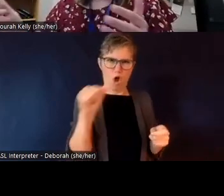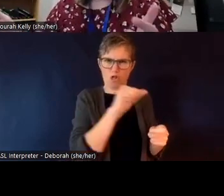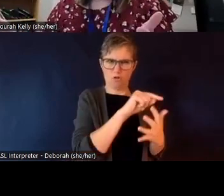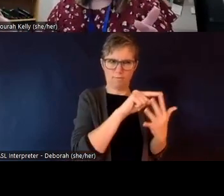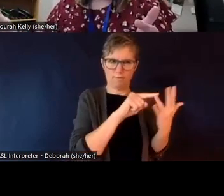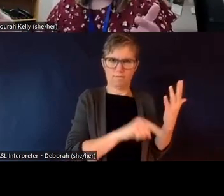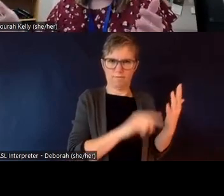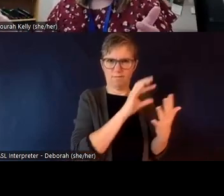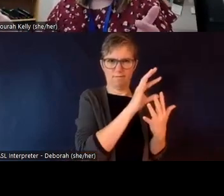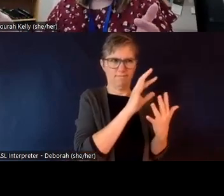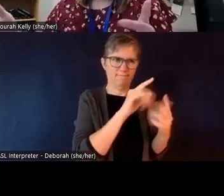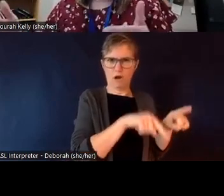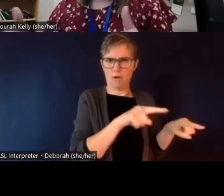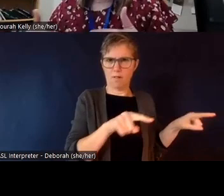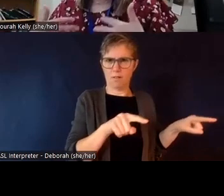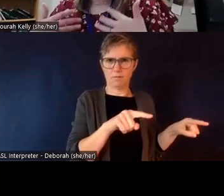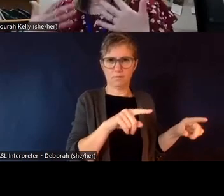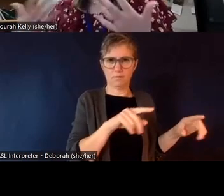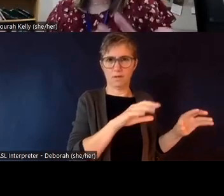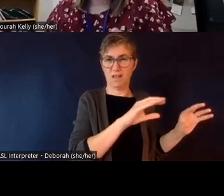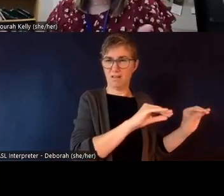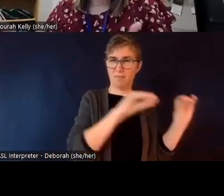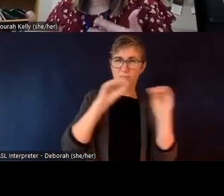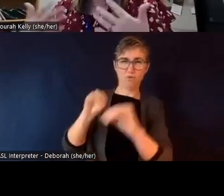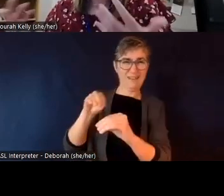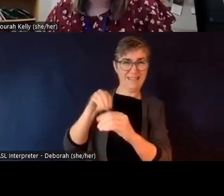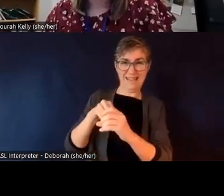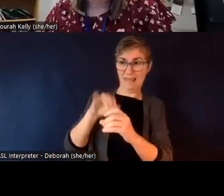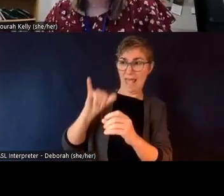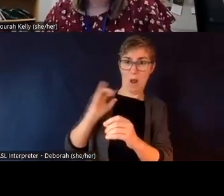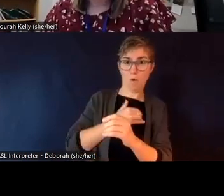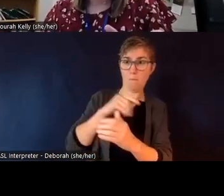other variables in our models and that kind of makes a more accurate or clearer picture